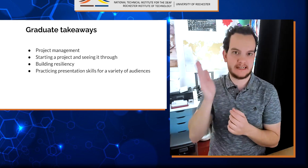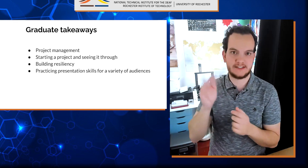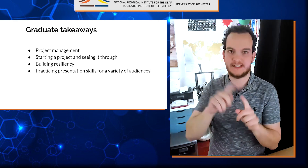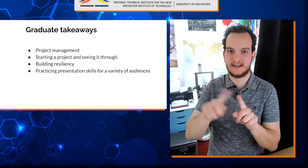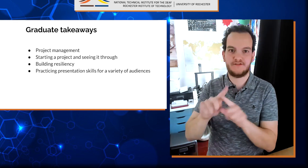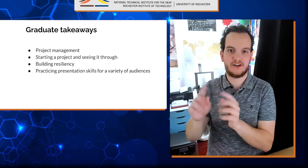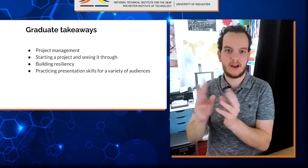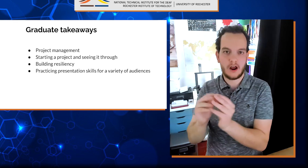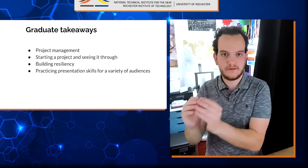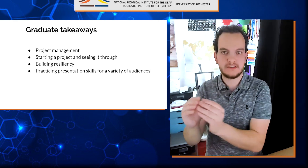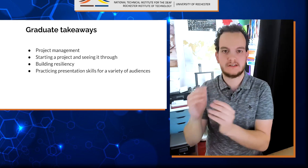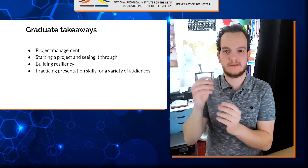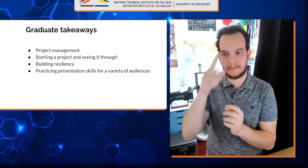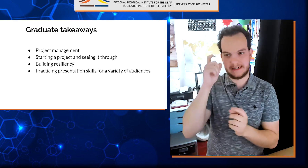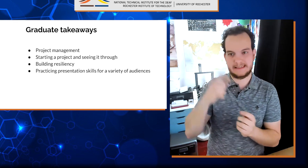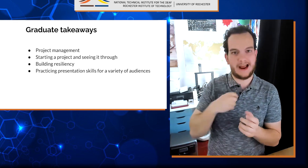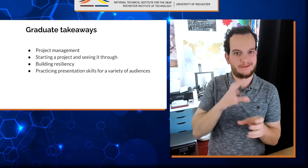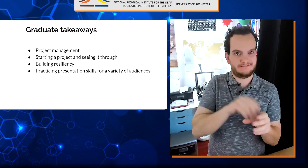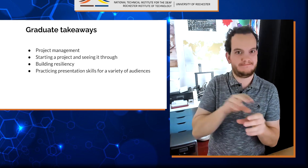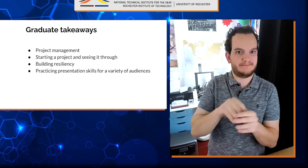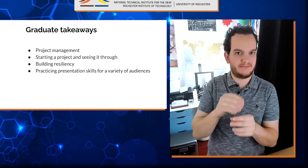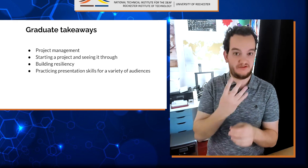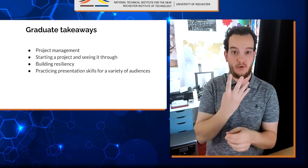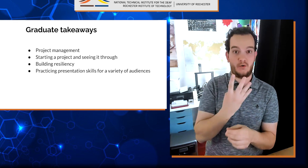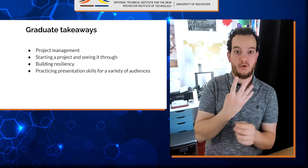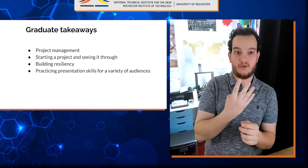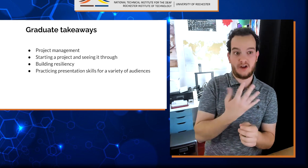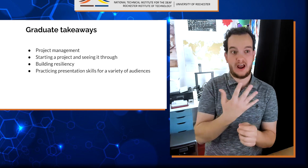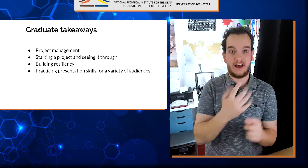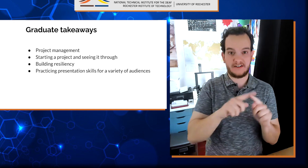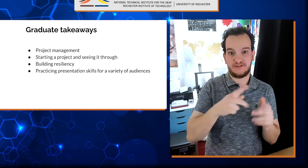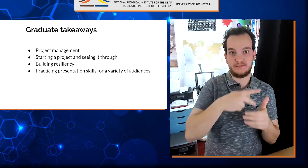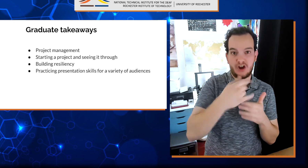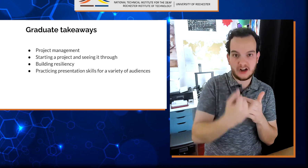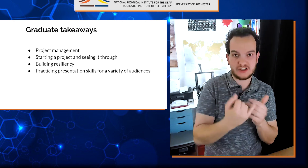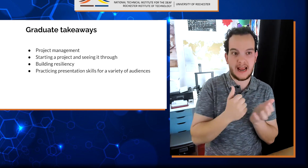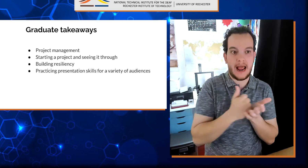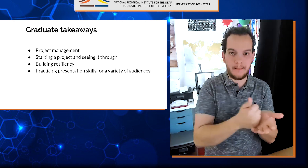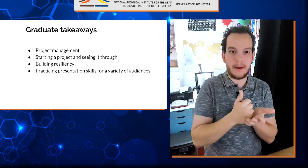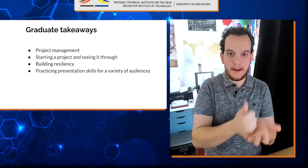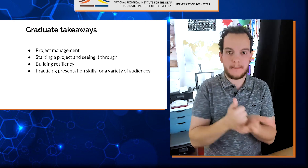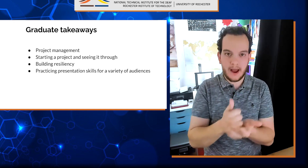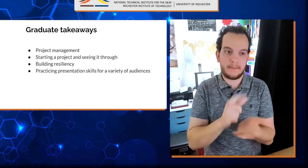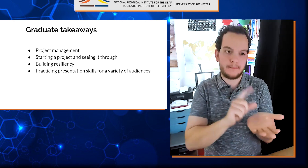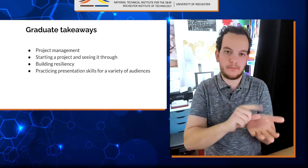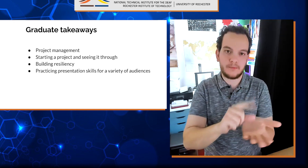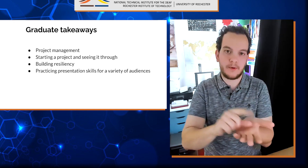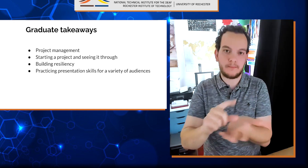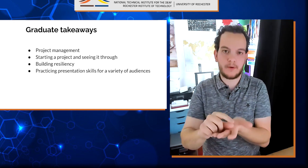I also had the opportunity to present at several different conferences. I was involved in 4 or 5 different projects,